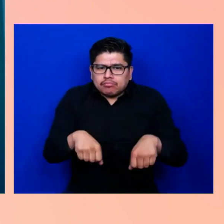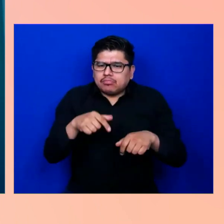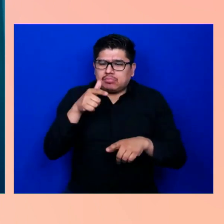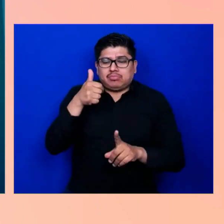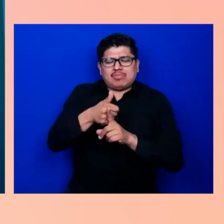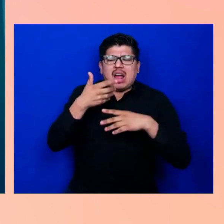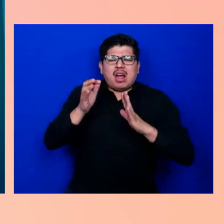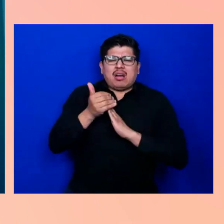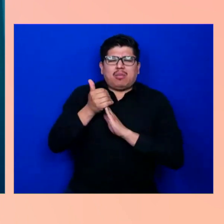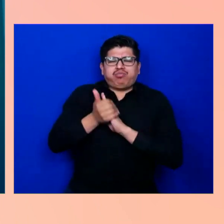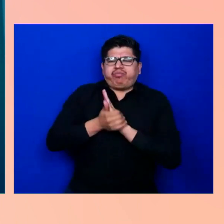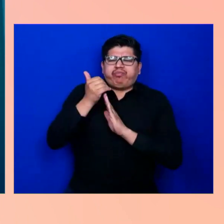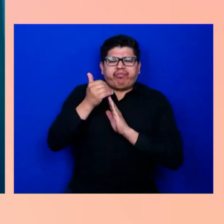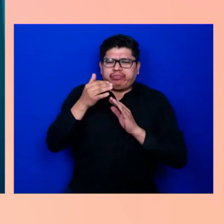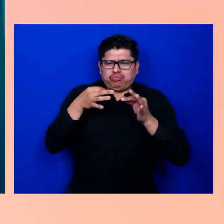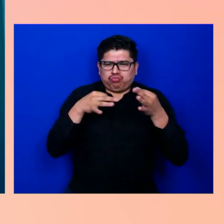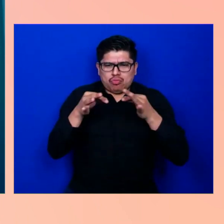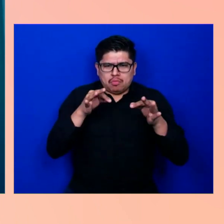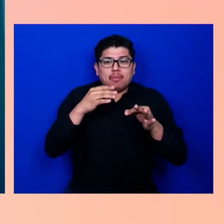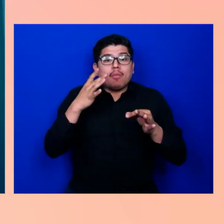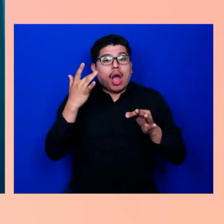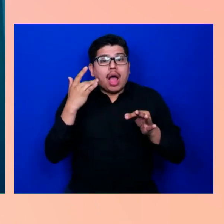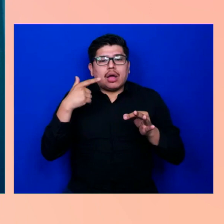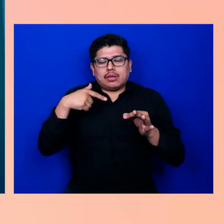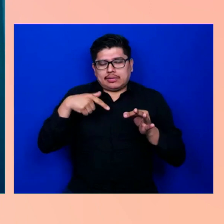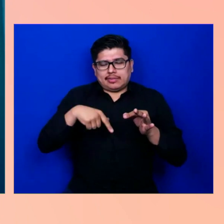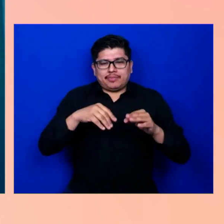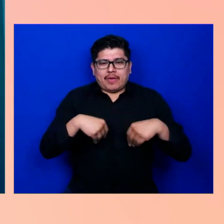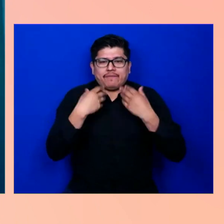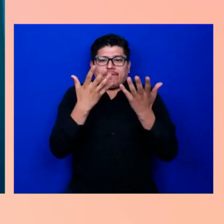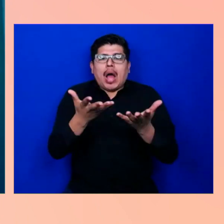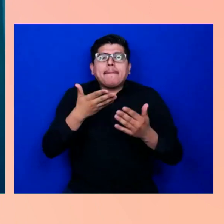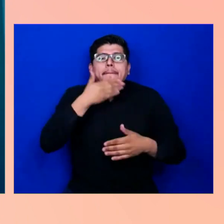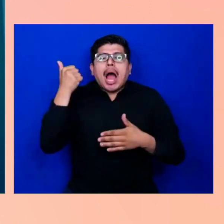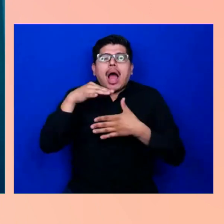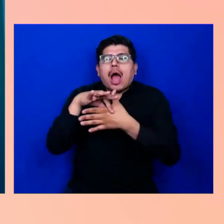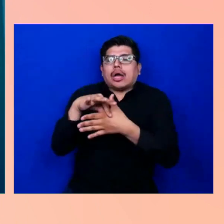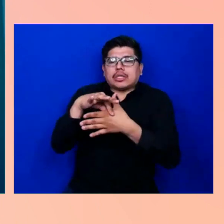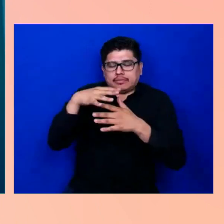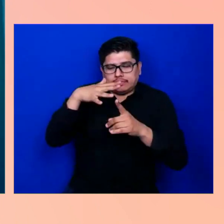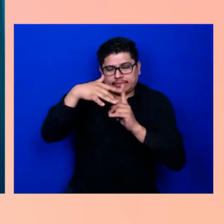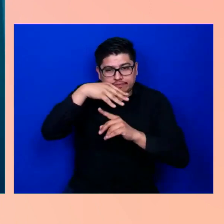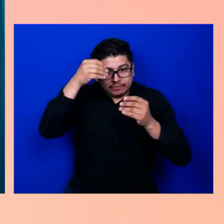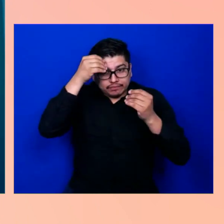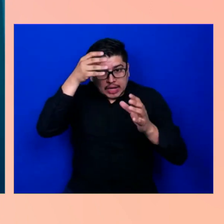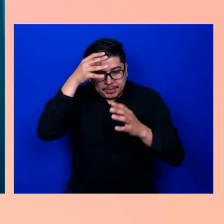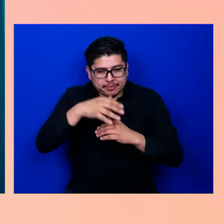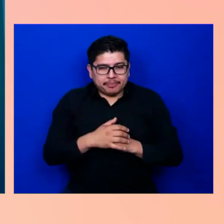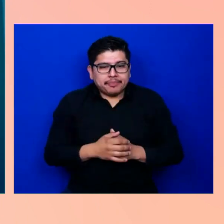because we know that provides better context. Amanda, when you were providing